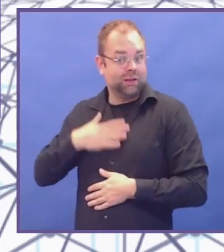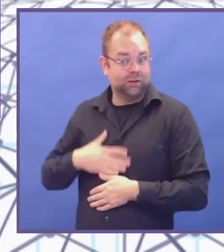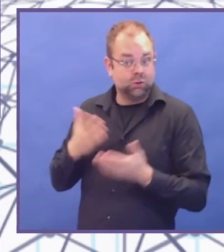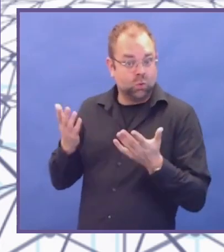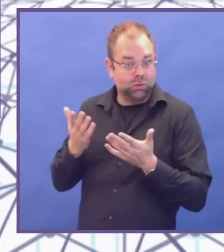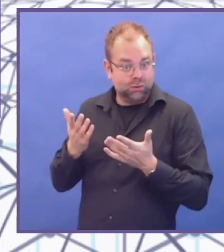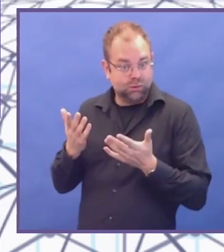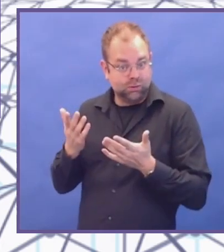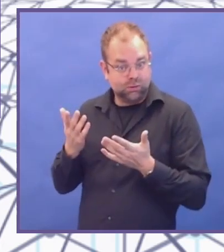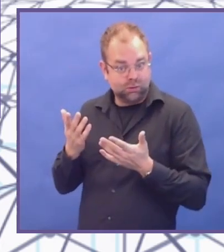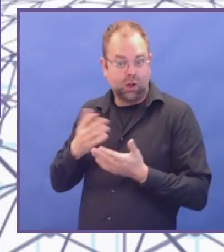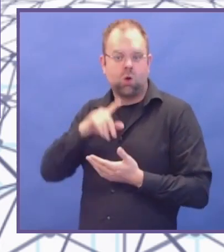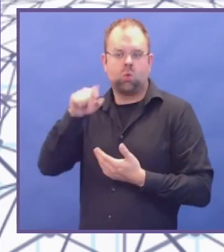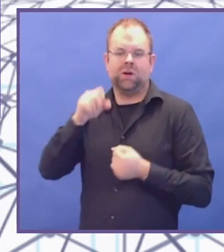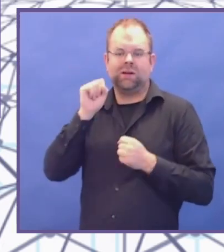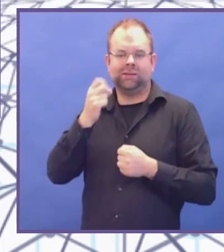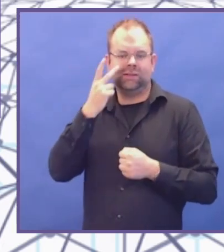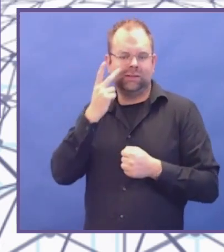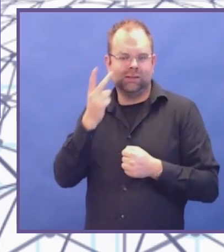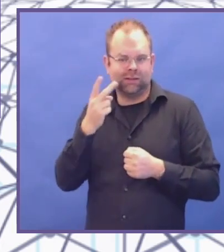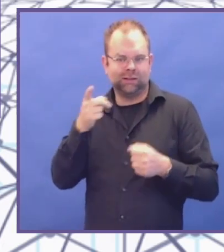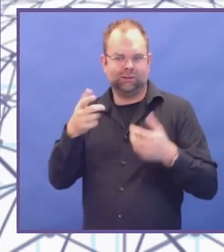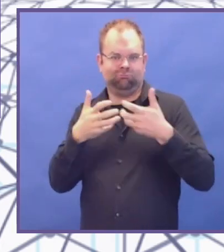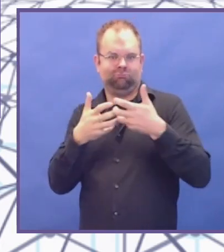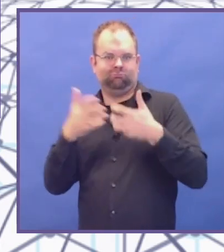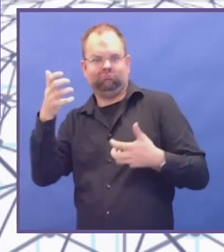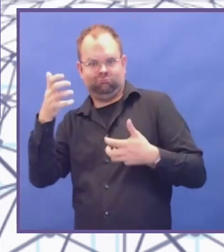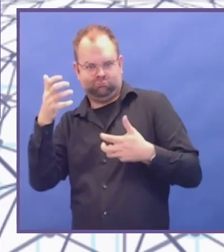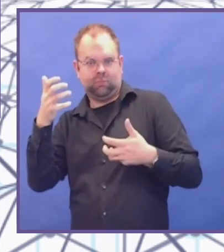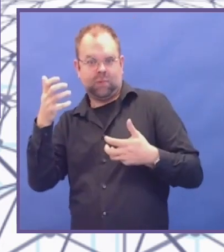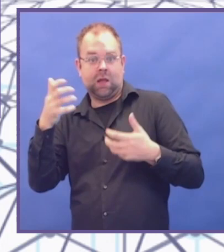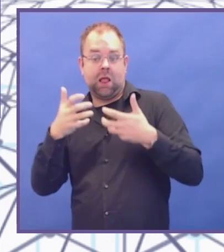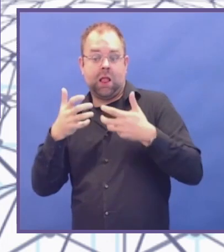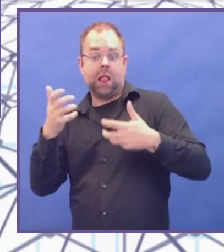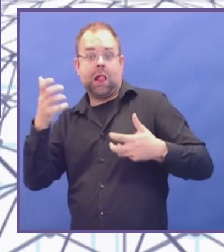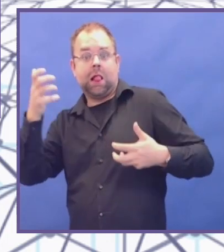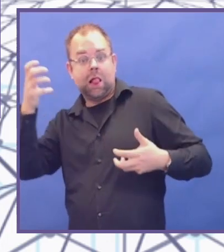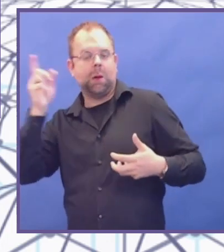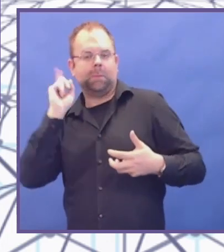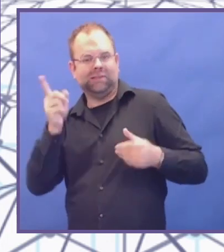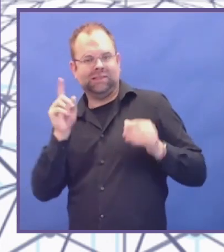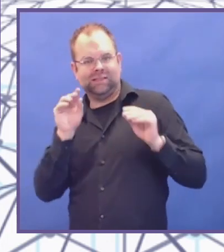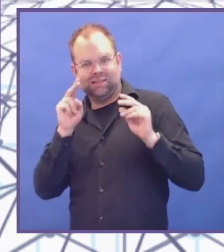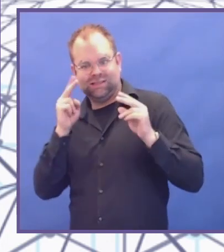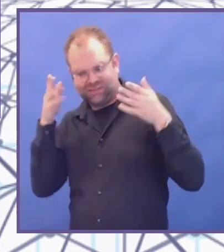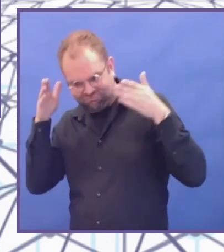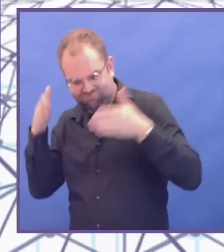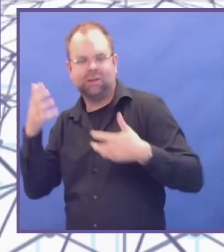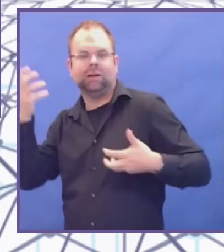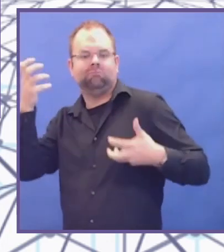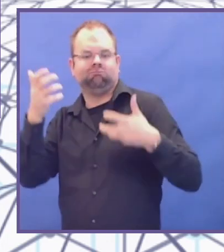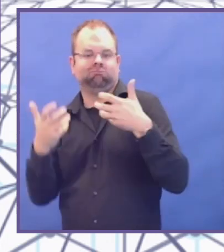So we can use this method first to orient our lens, so to speak, and then to zoom in.